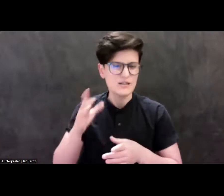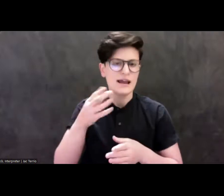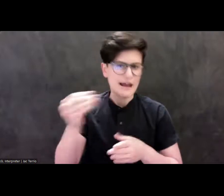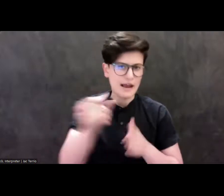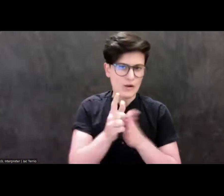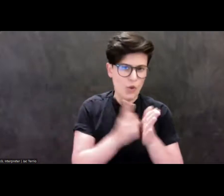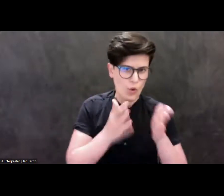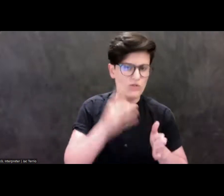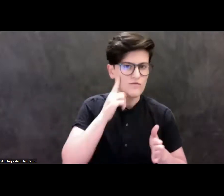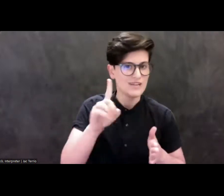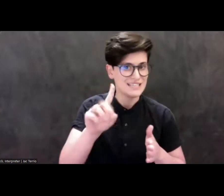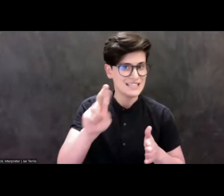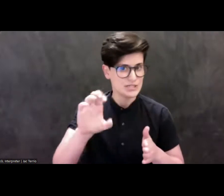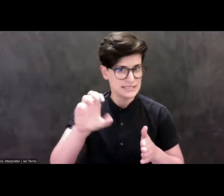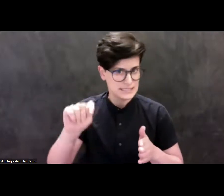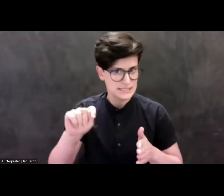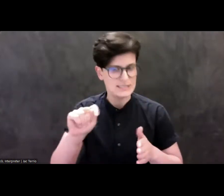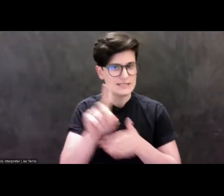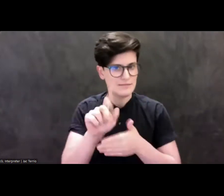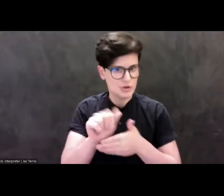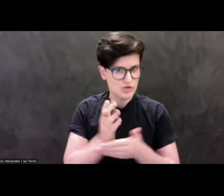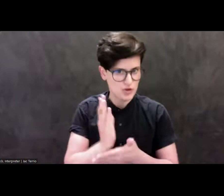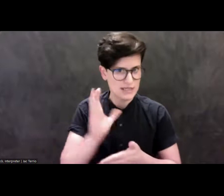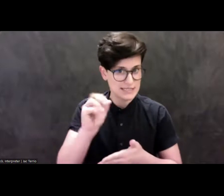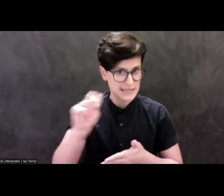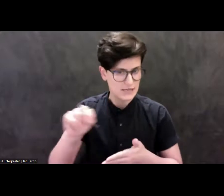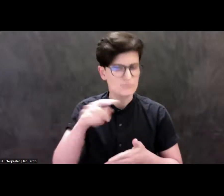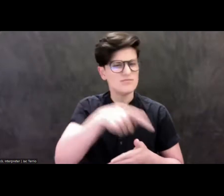Disability Rights Connecticut. She will discuss fair housing rights.